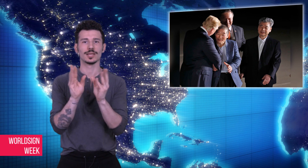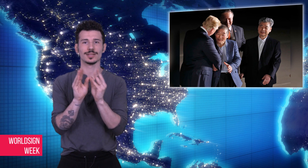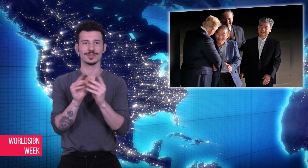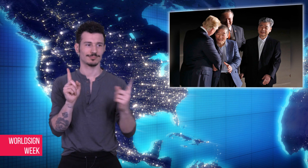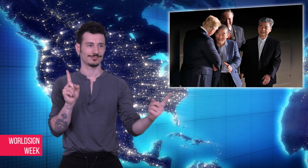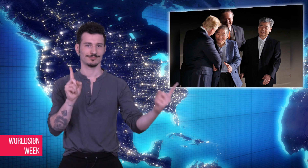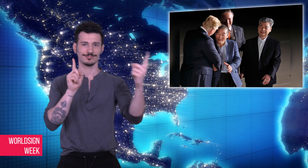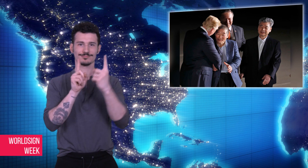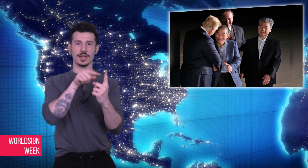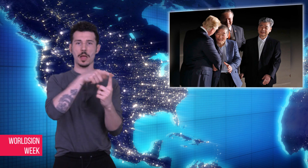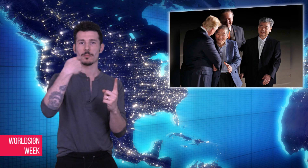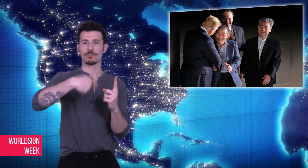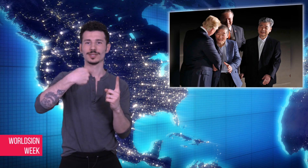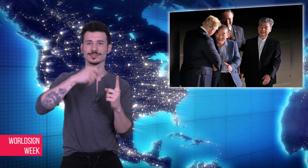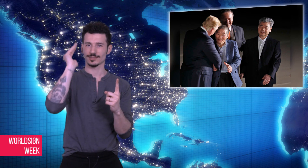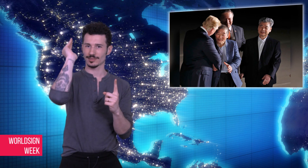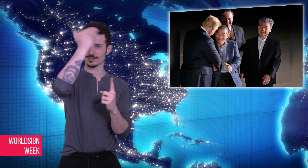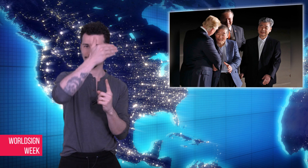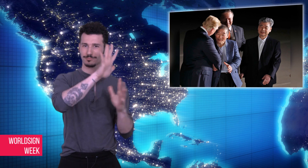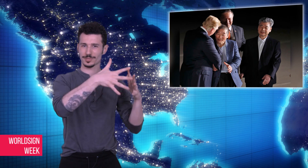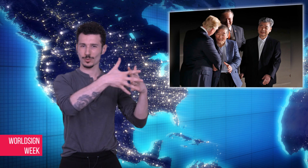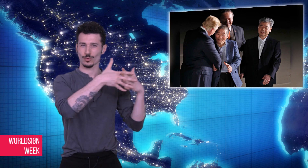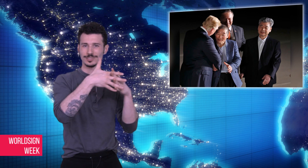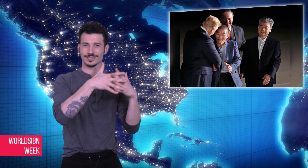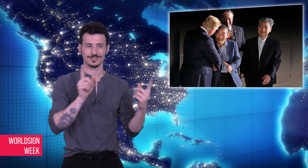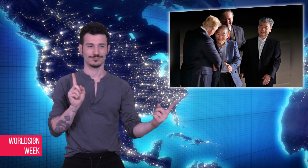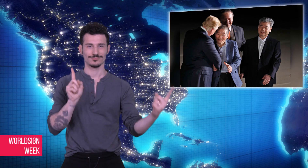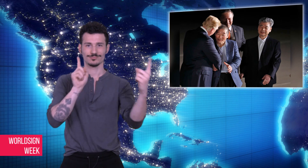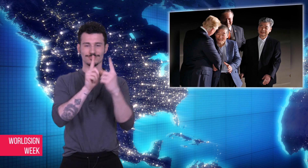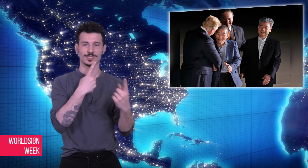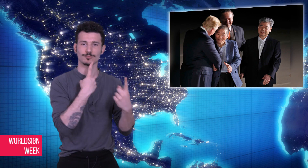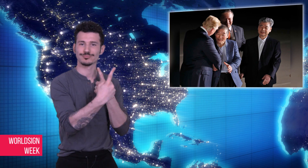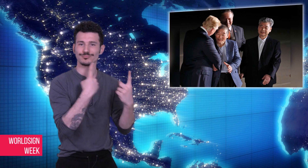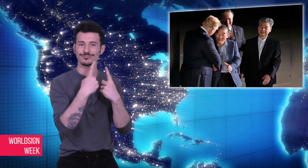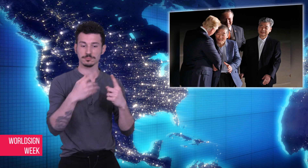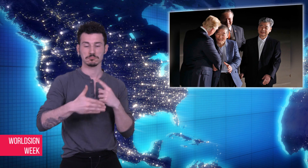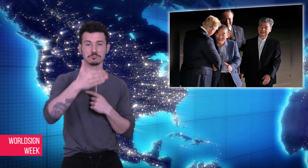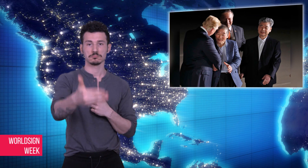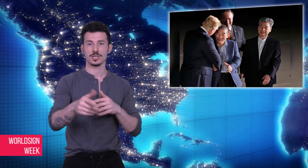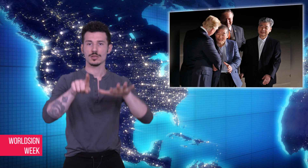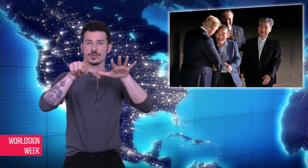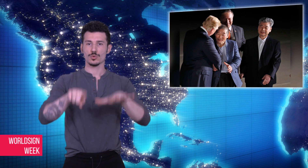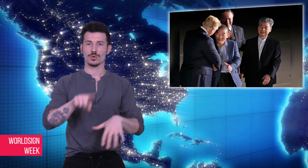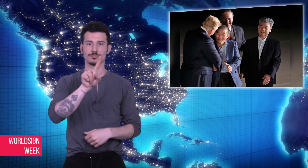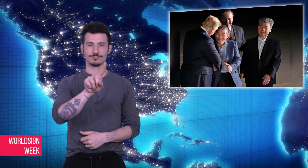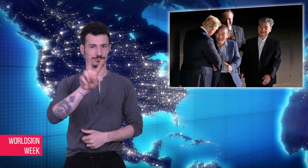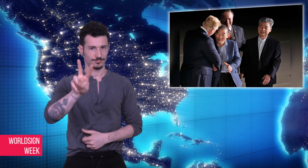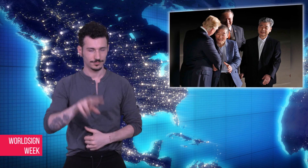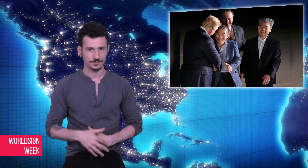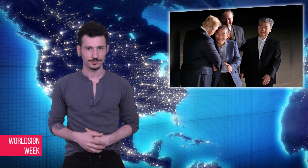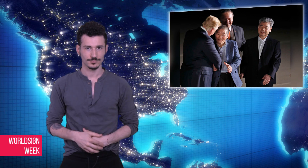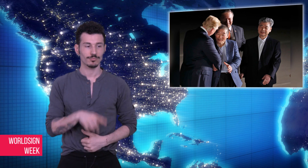summit with the United States president, Donald Trump, on June